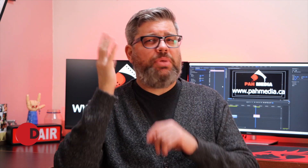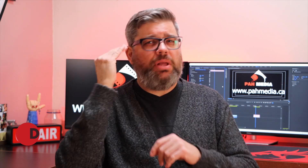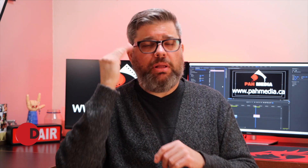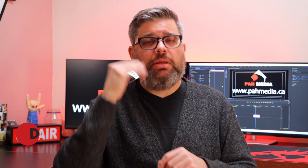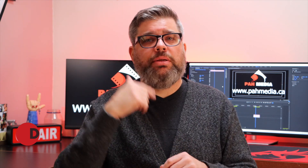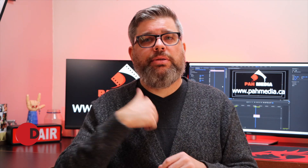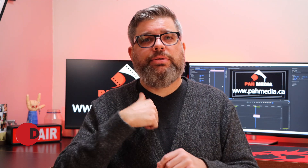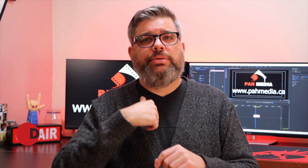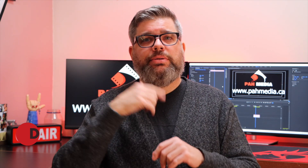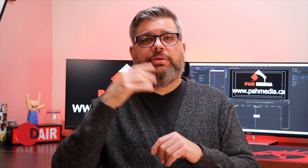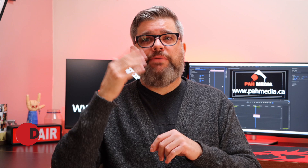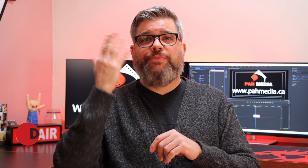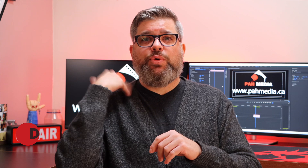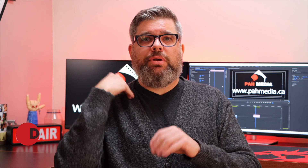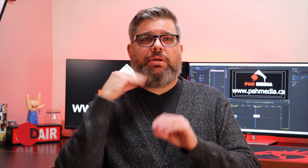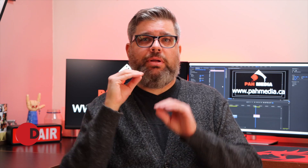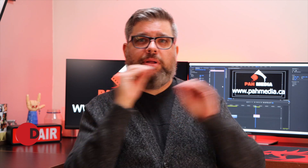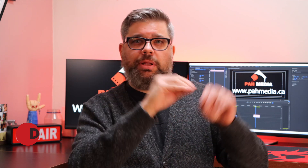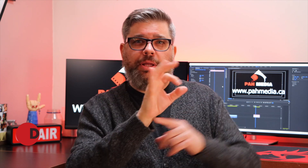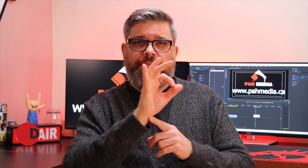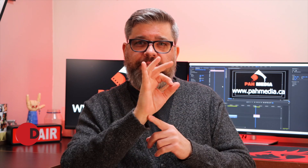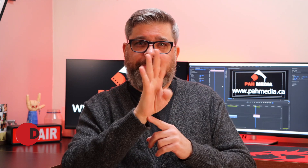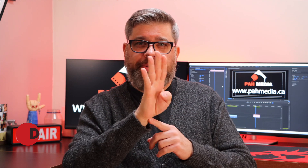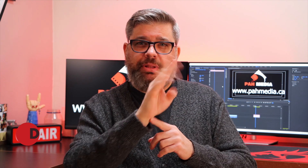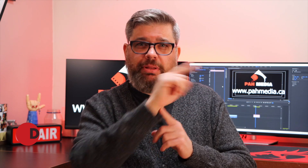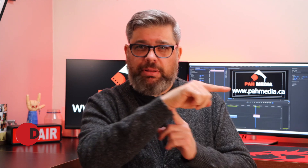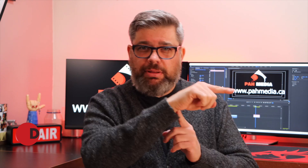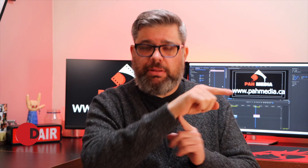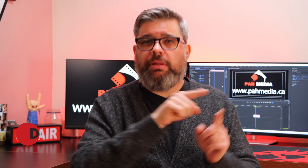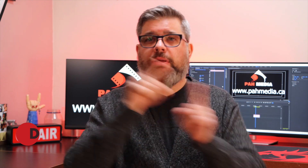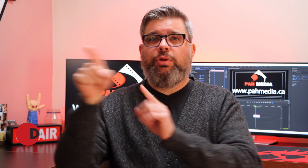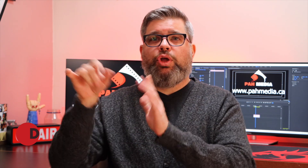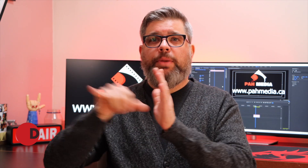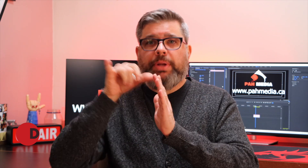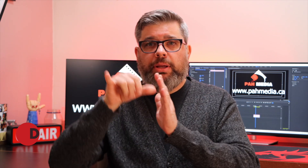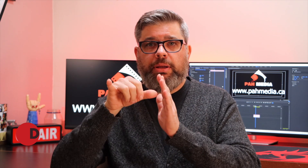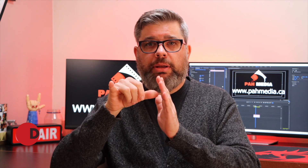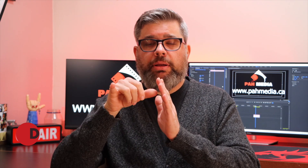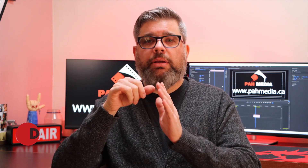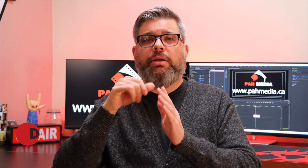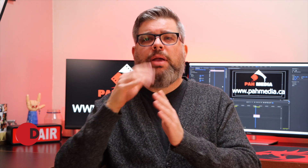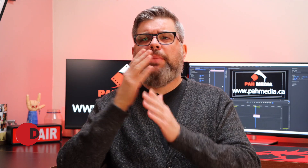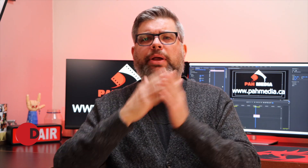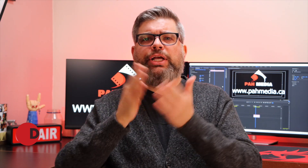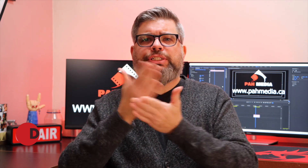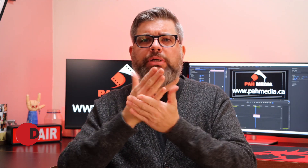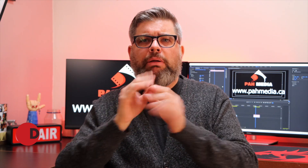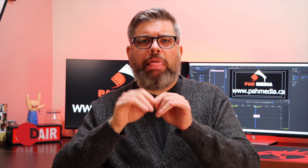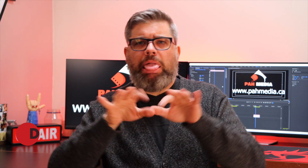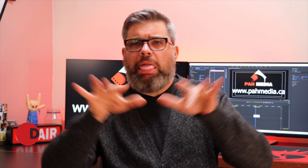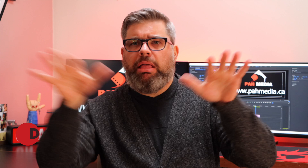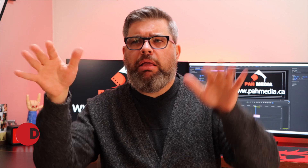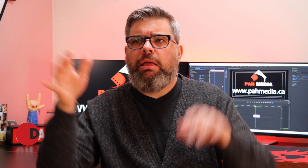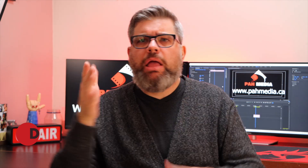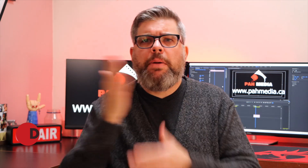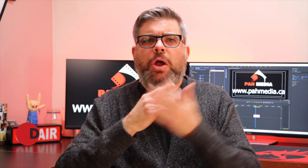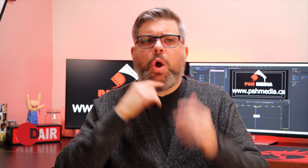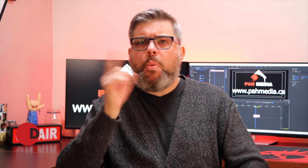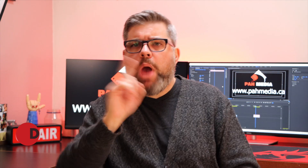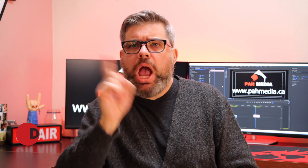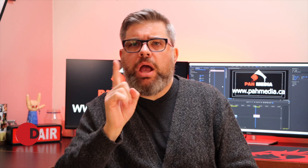Before I was posting on Facebook and YouTube and people